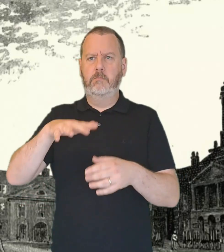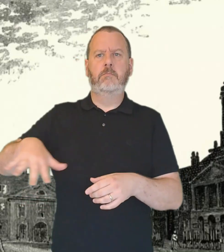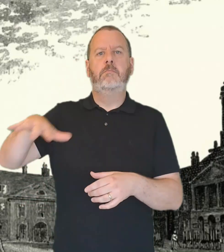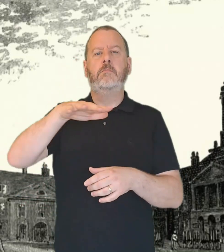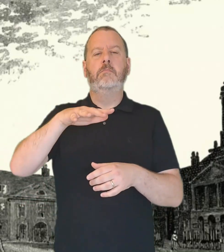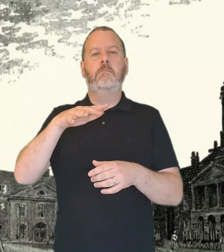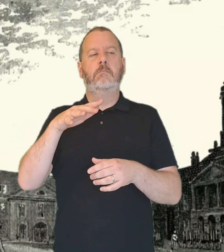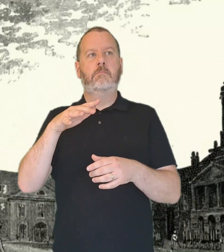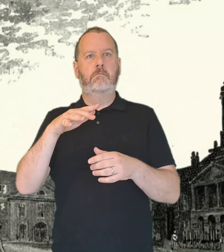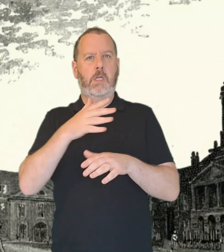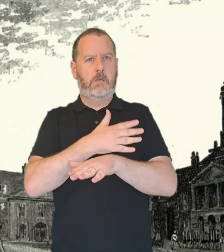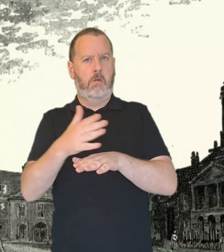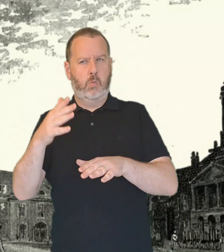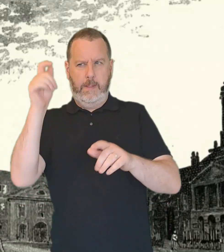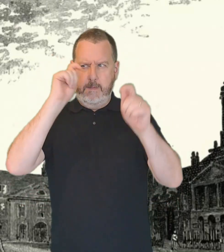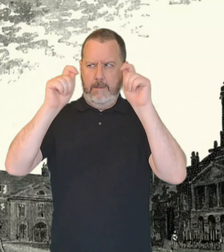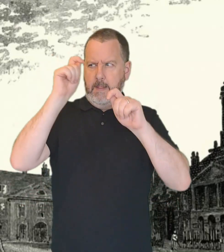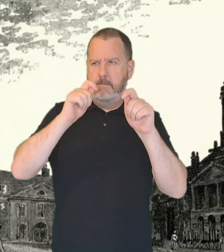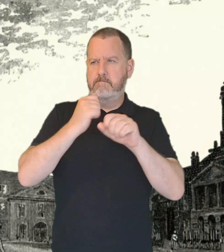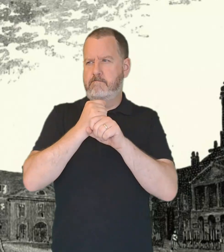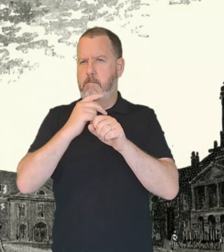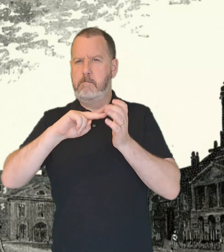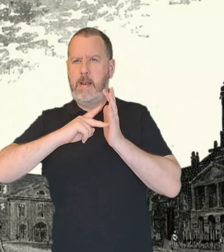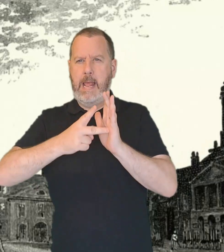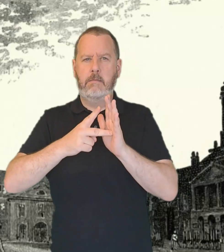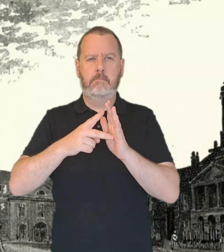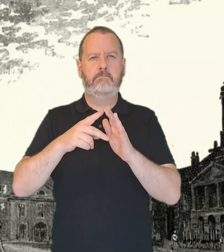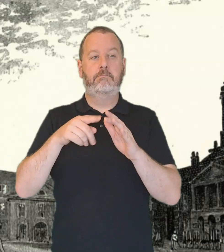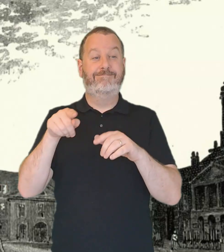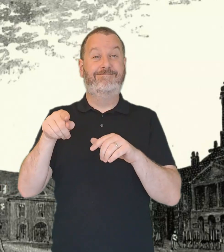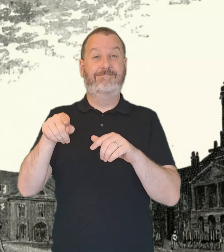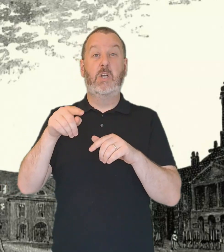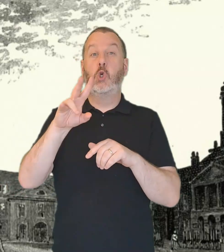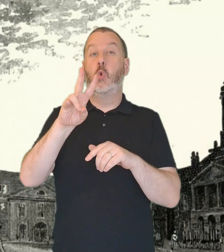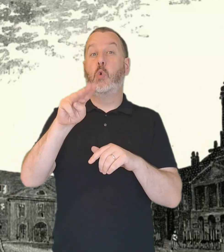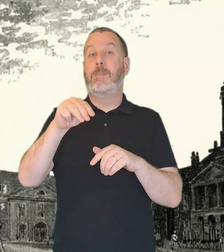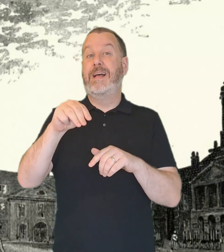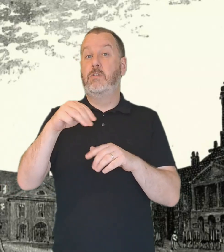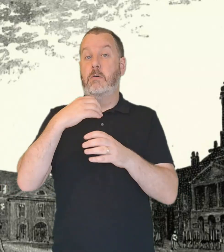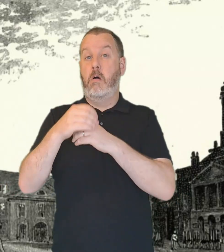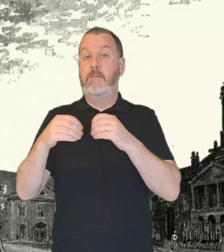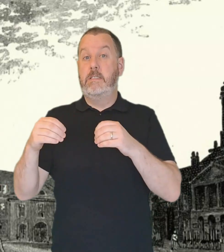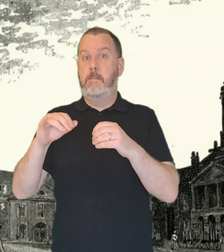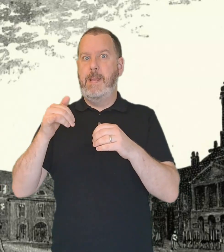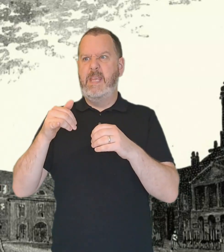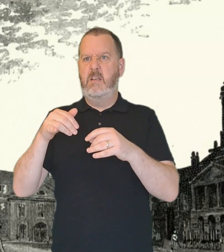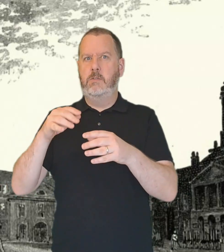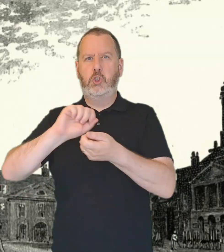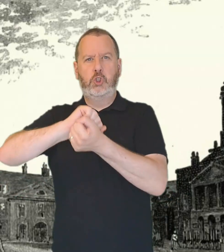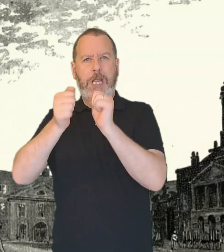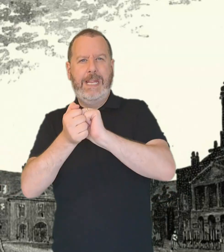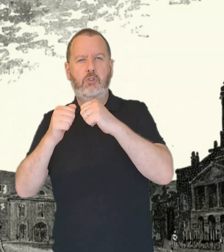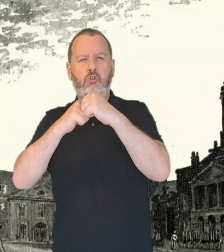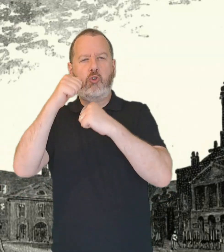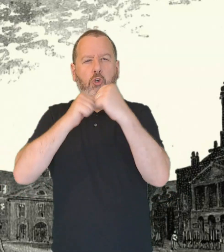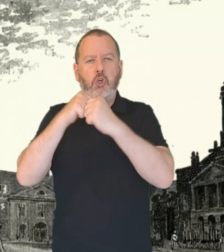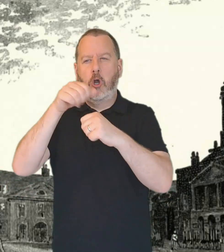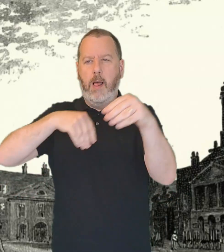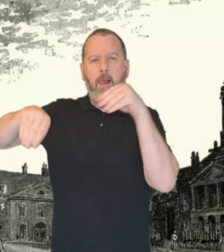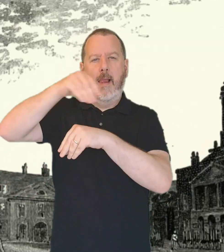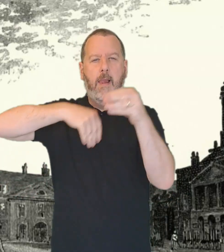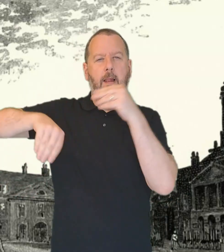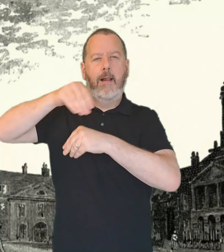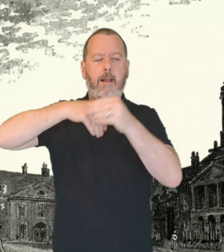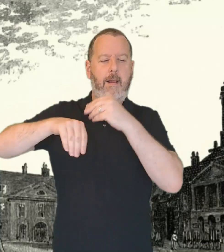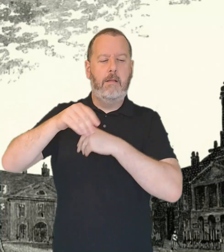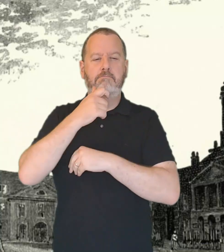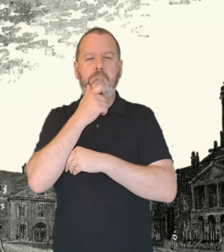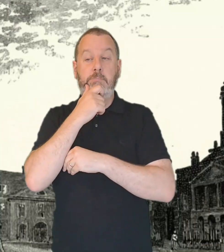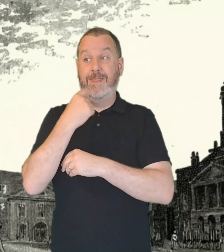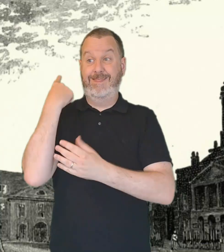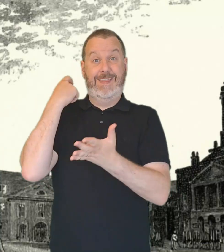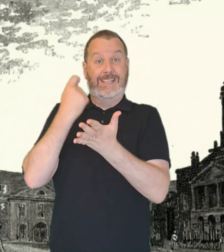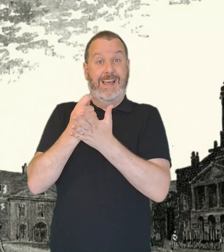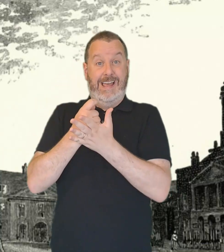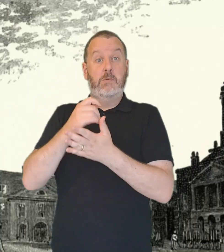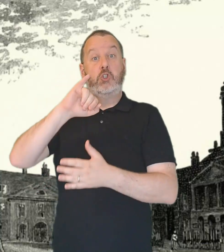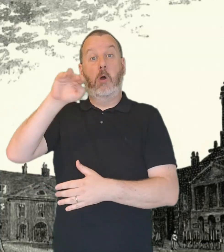In 1847, there was a proposed reorganisation of the Quartermaster's Office.